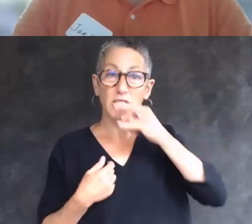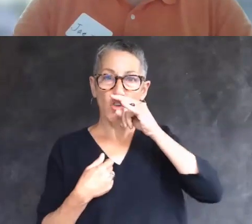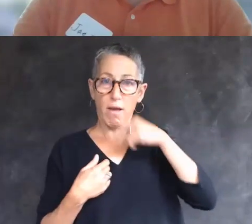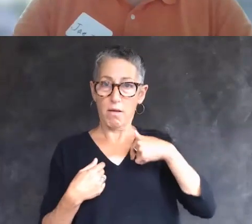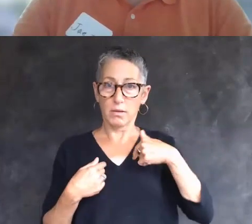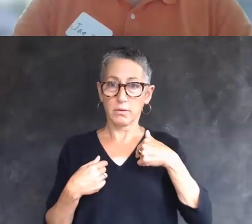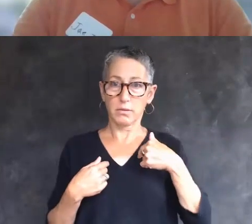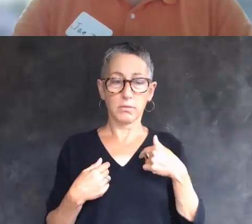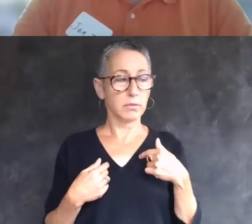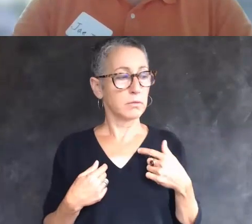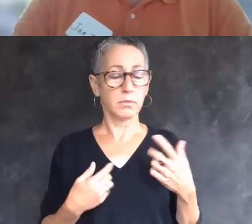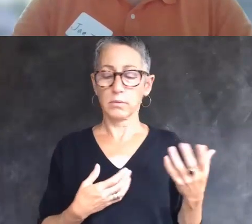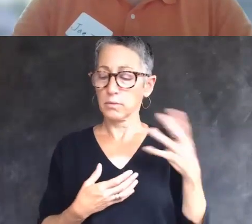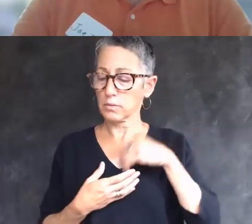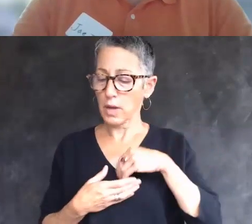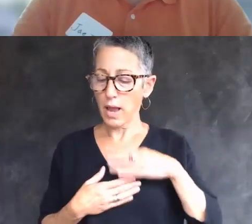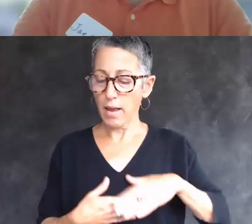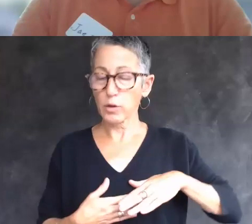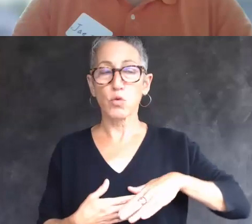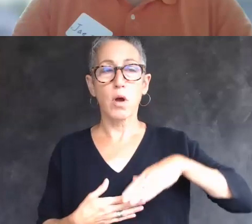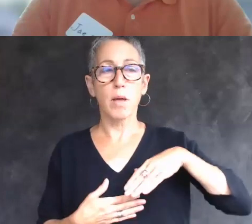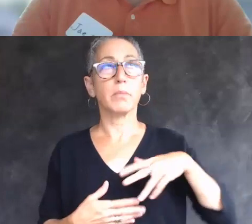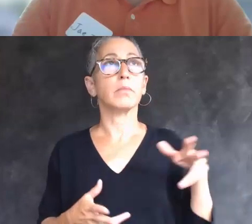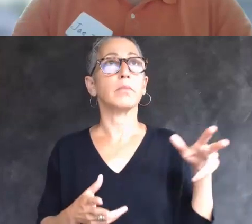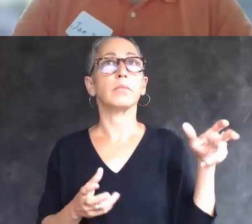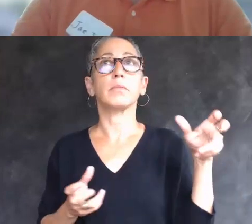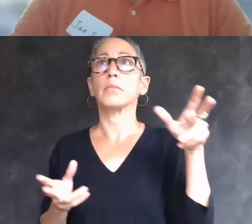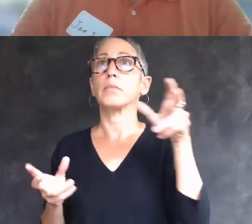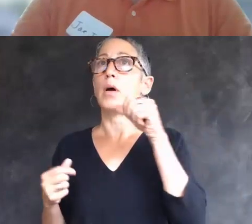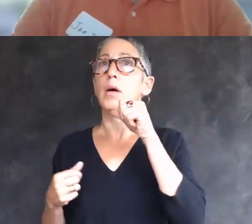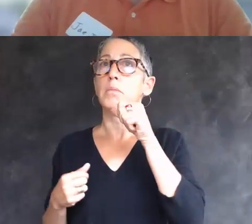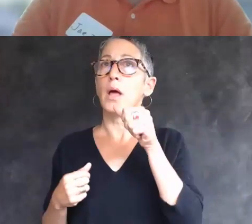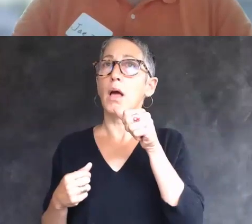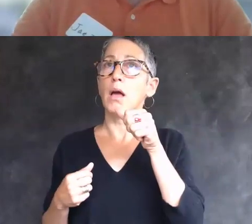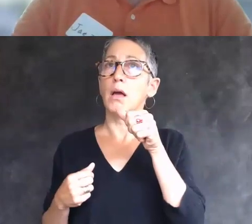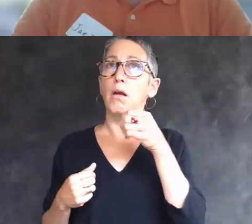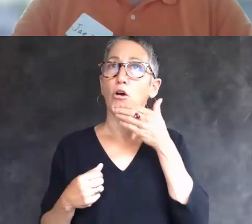I've also been taught that I'm not as good as just because of who I am right.